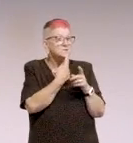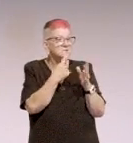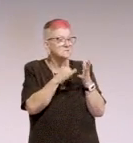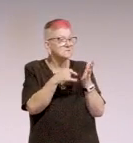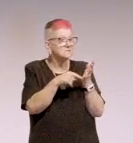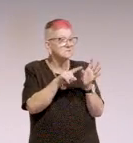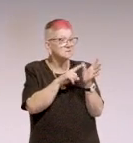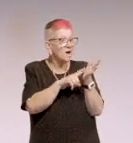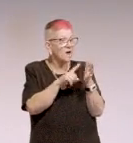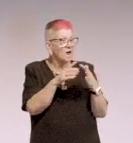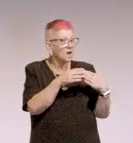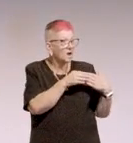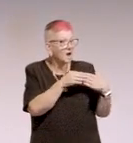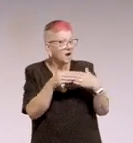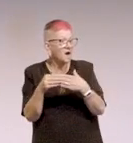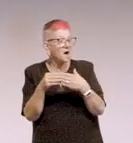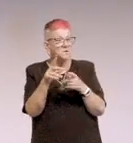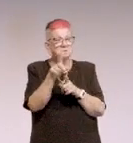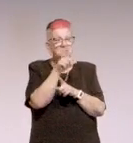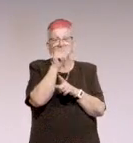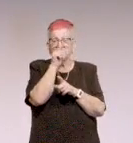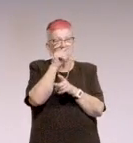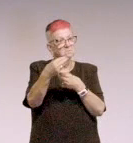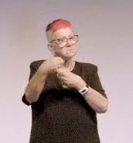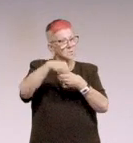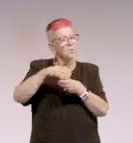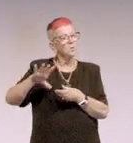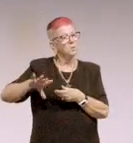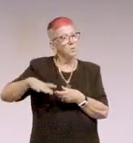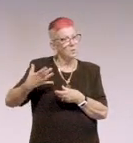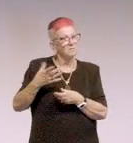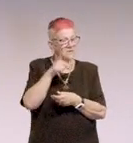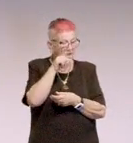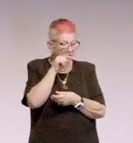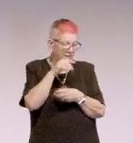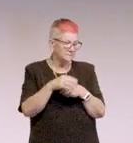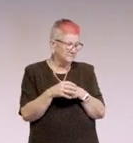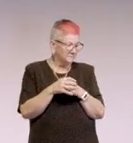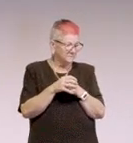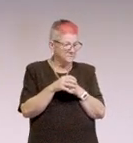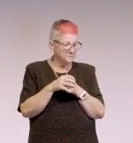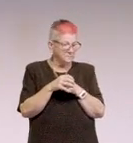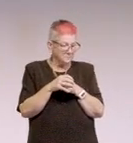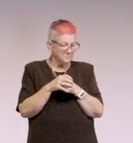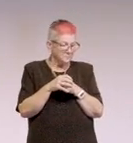you have a UX style guide, you can have it as part of your style guide.